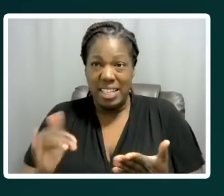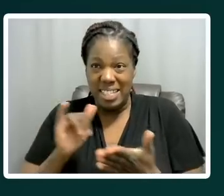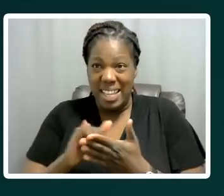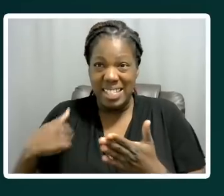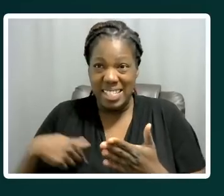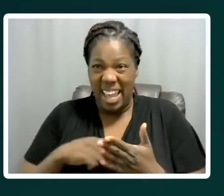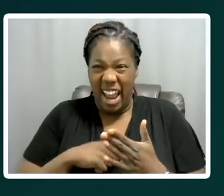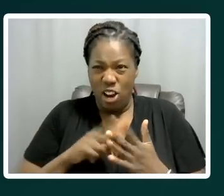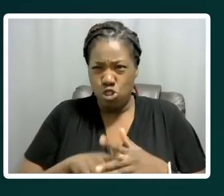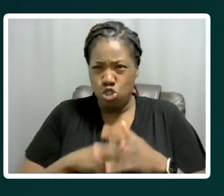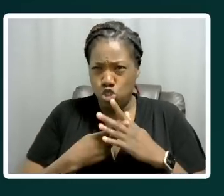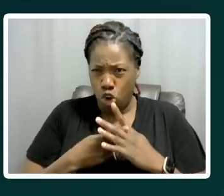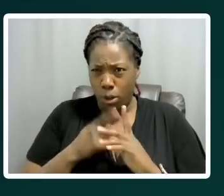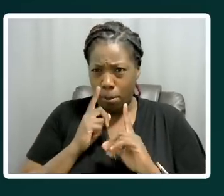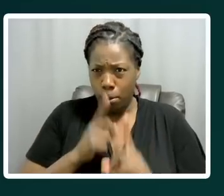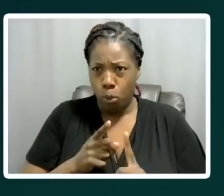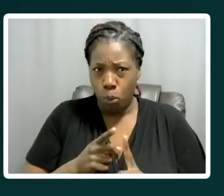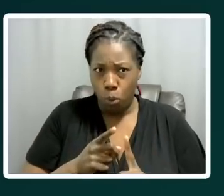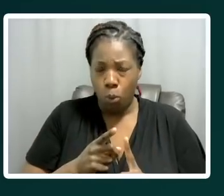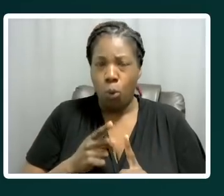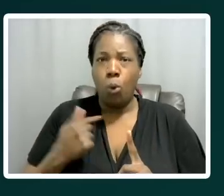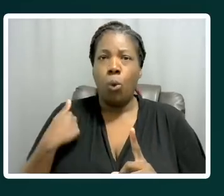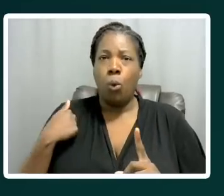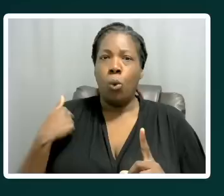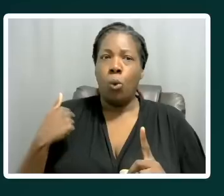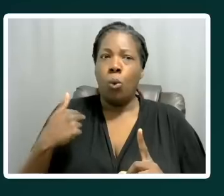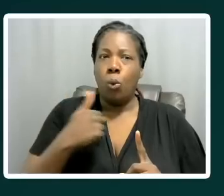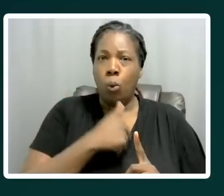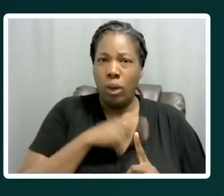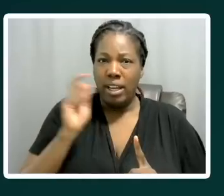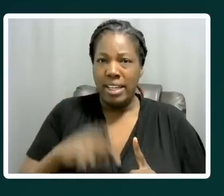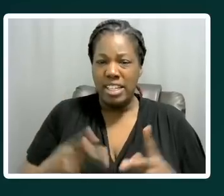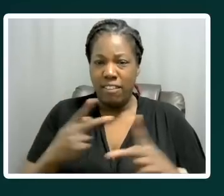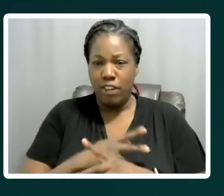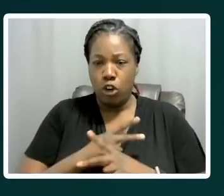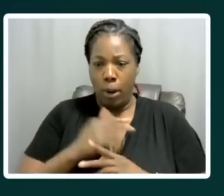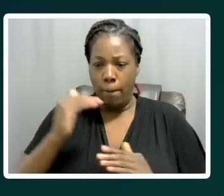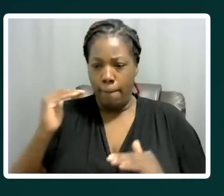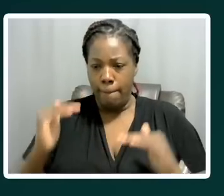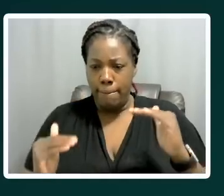then we really need to, sort of, find the balance between what exactly we want to hit